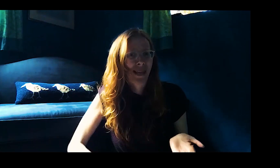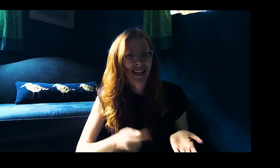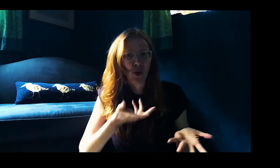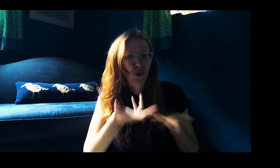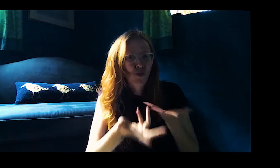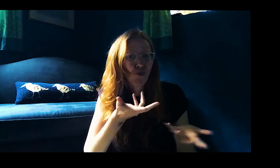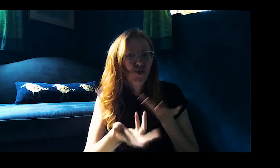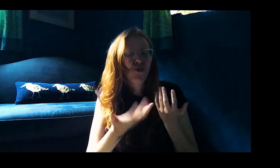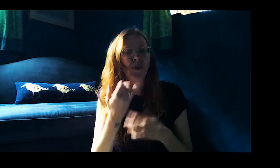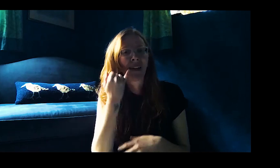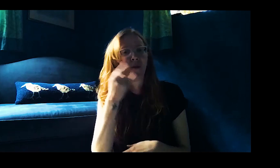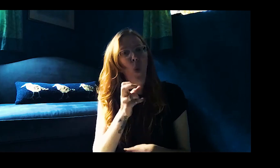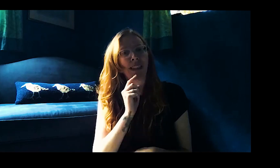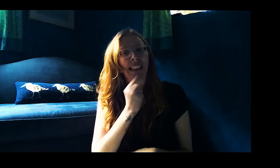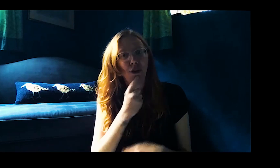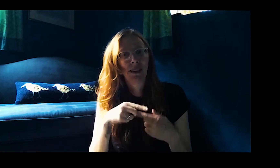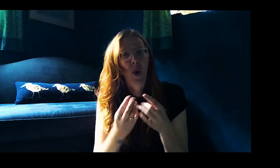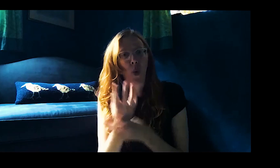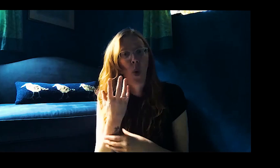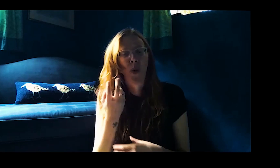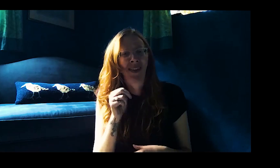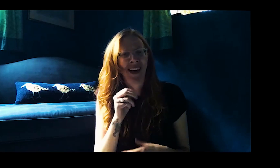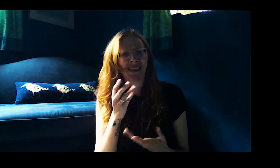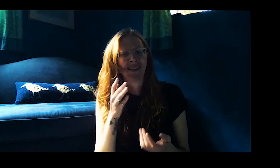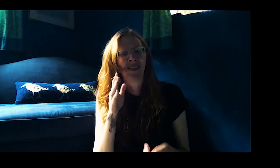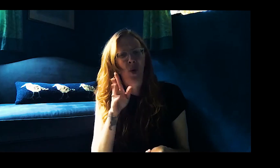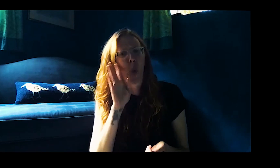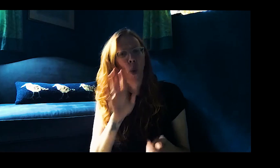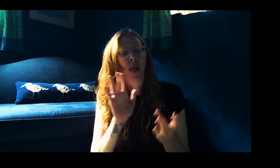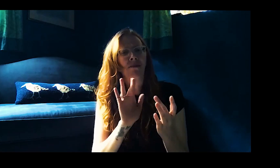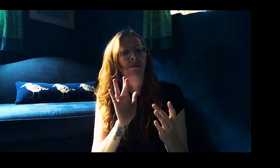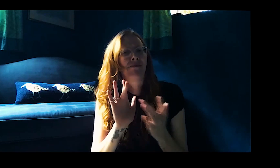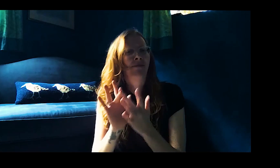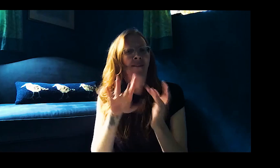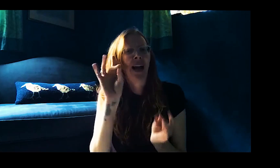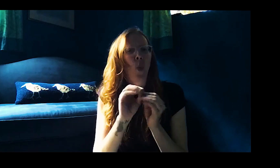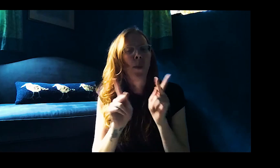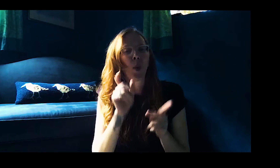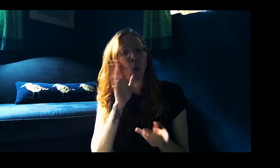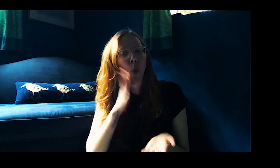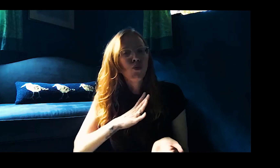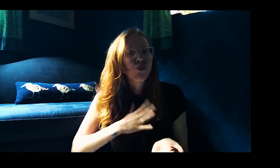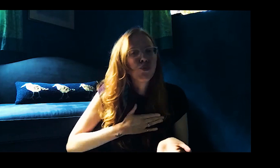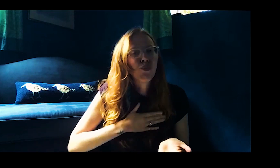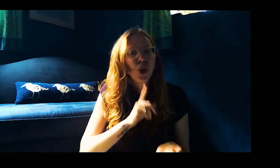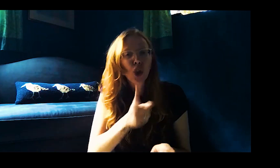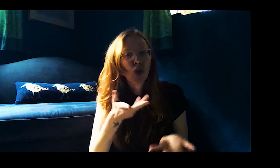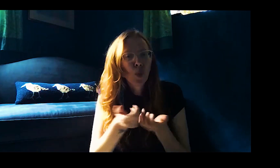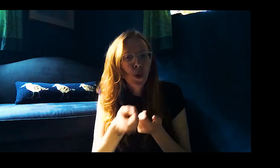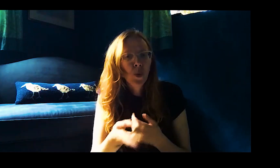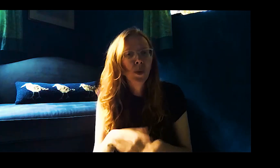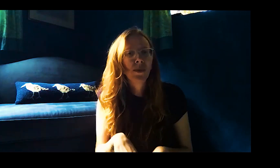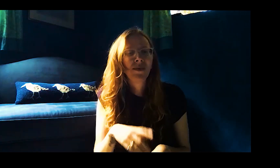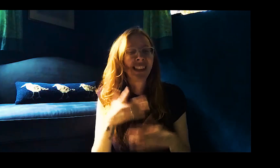And make sure you find people who are wanting to engage with you, and support you. But really,